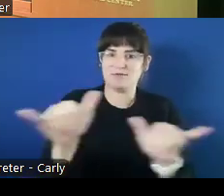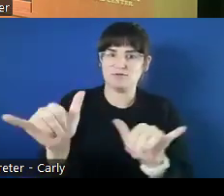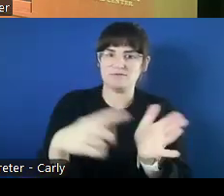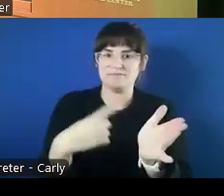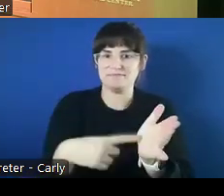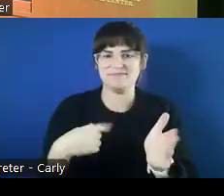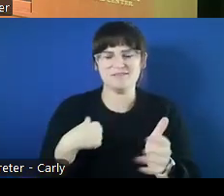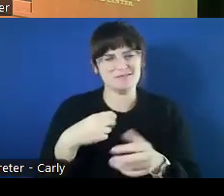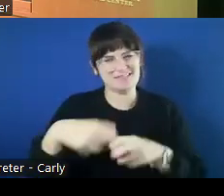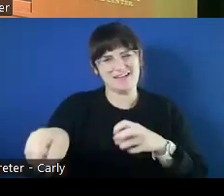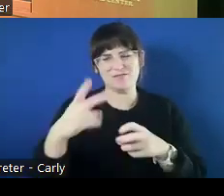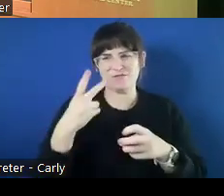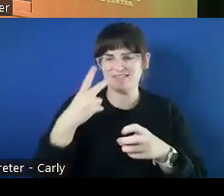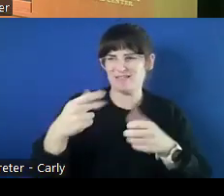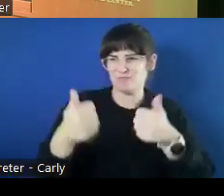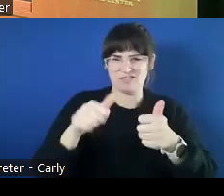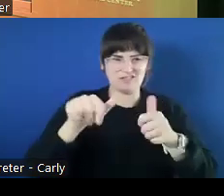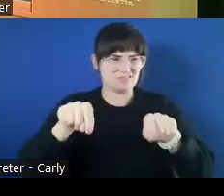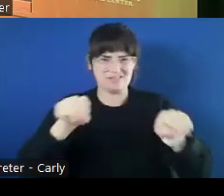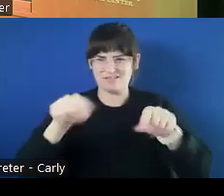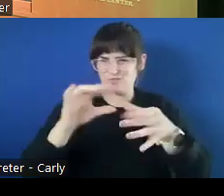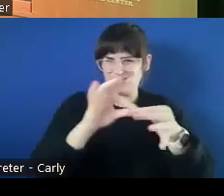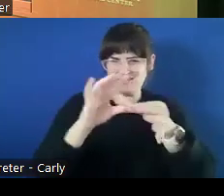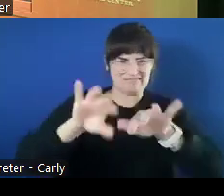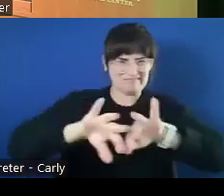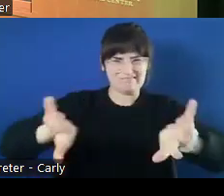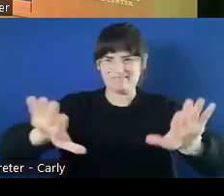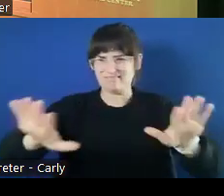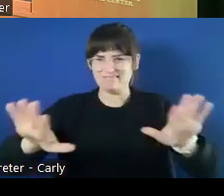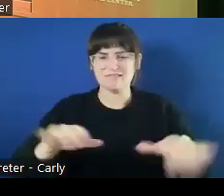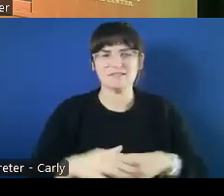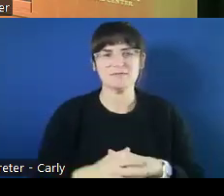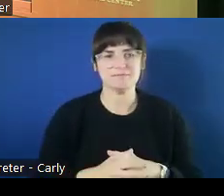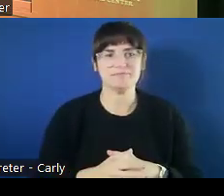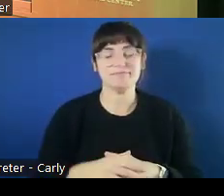relationships that might actually be there i think this is supported by the relationships